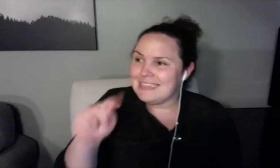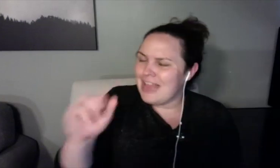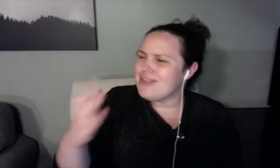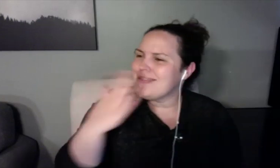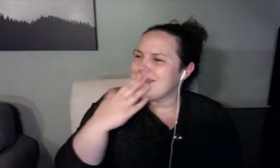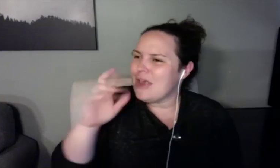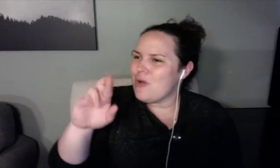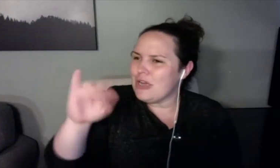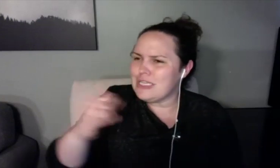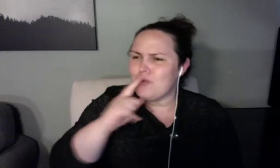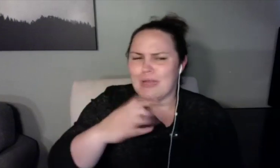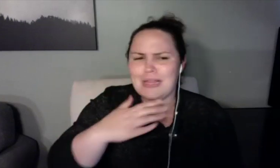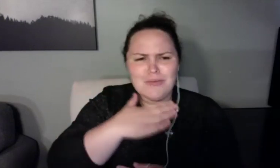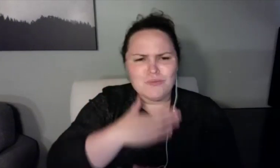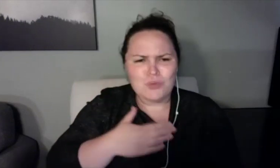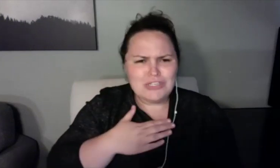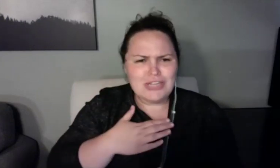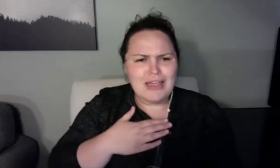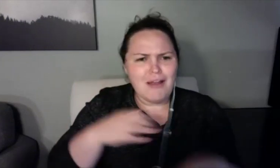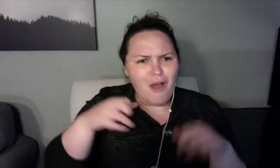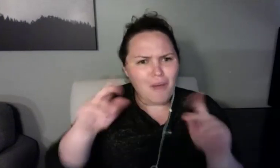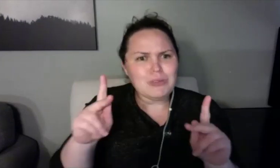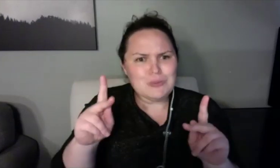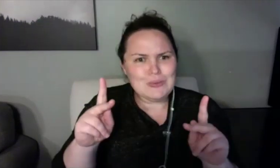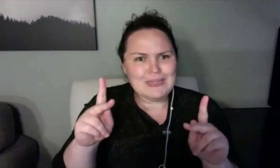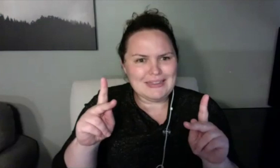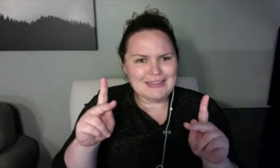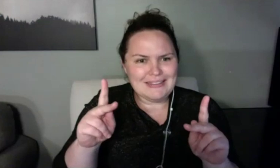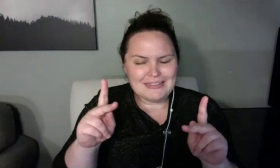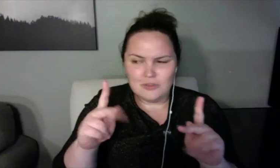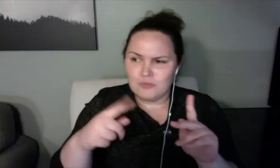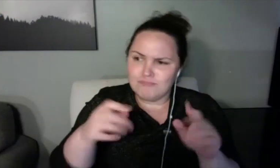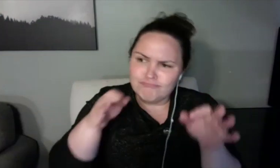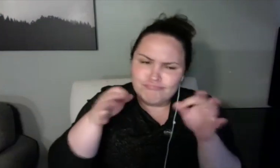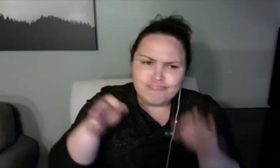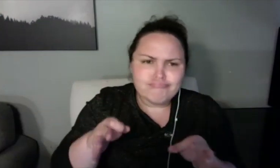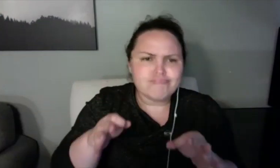I really appreciate the opportunity to to share it with you and if you guys ever get